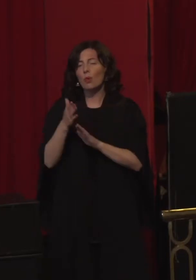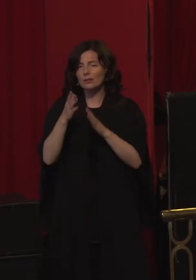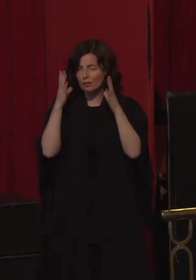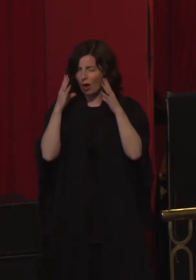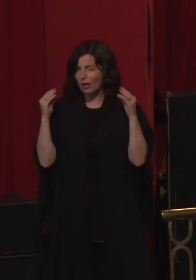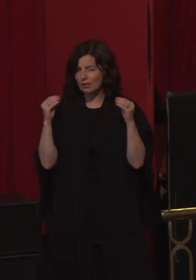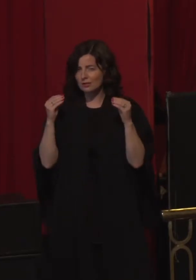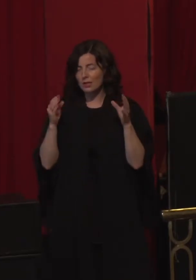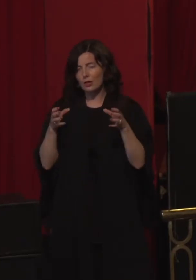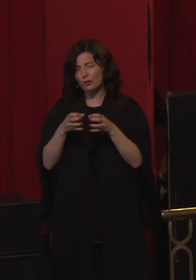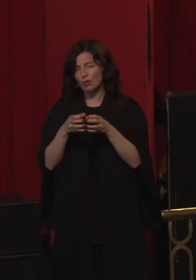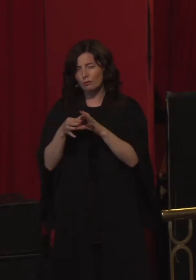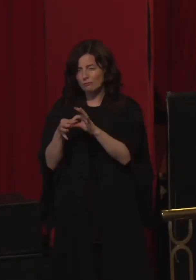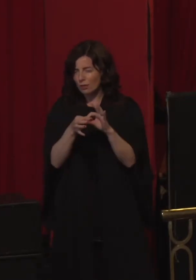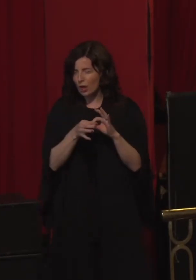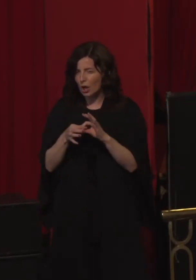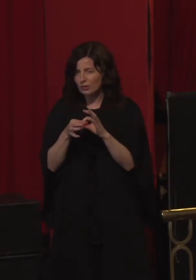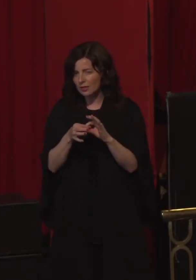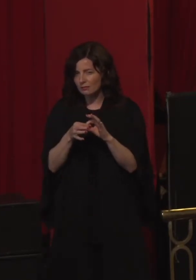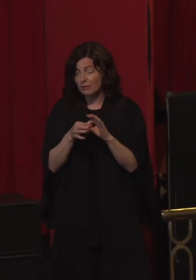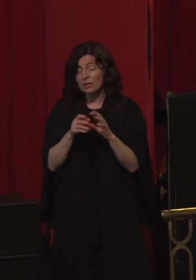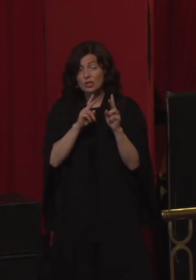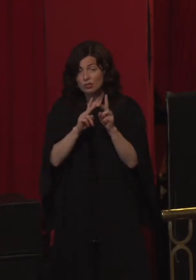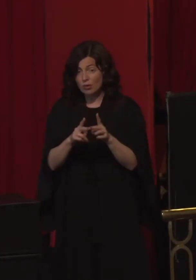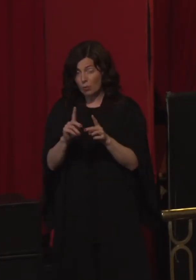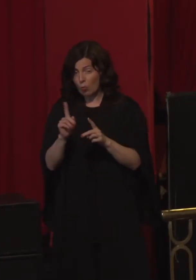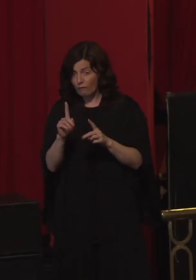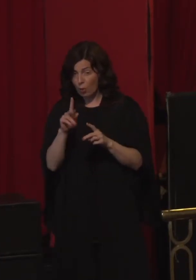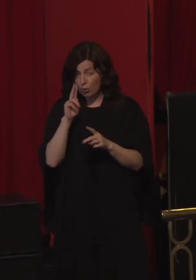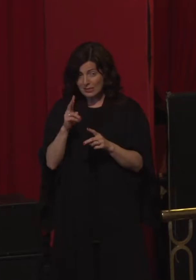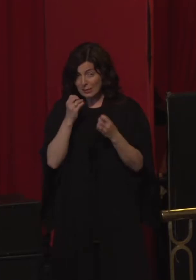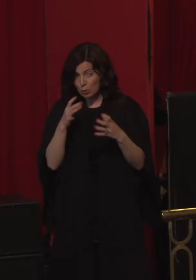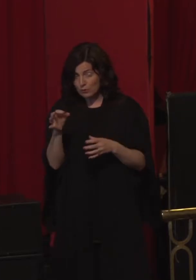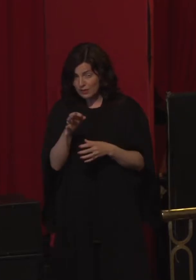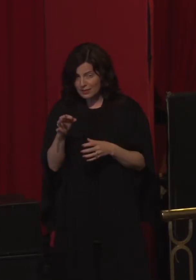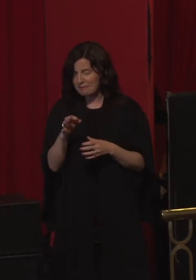group the trip wasn't just about seeing the beauty of the city but also visiting famous